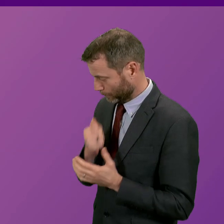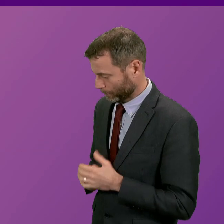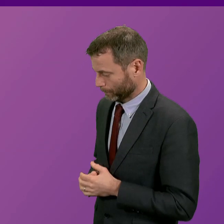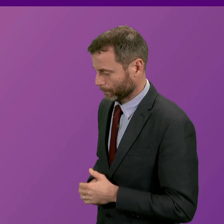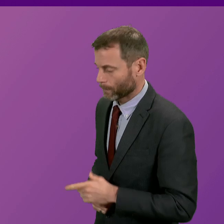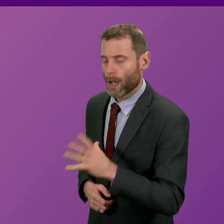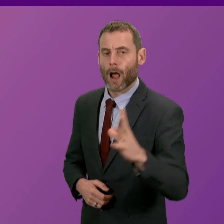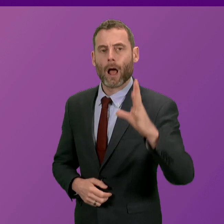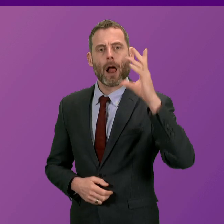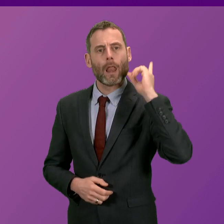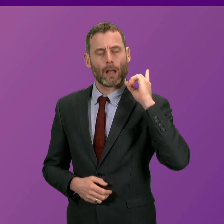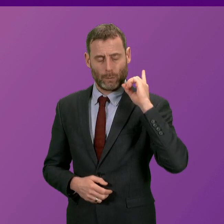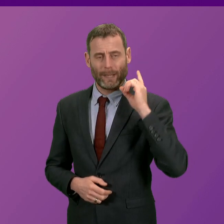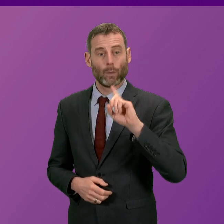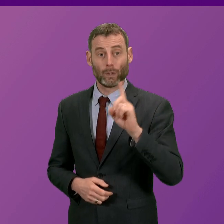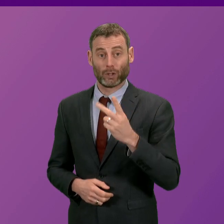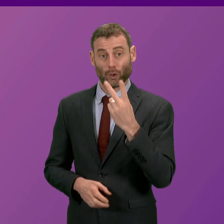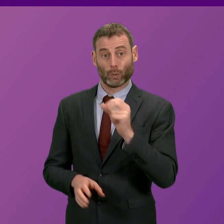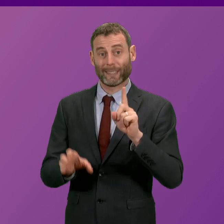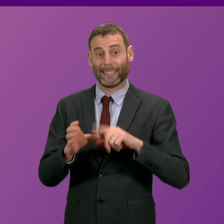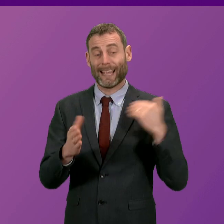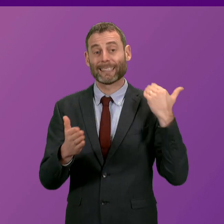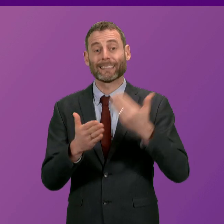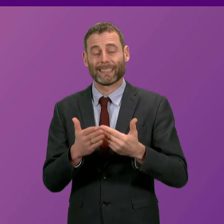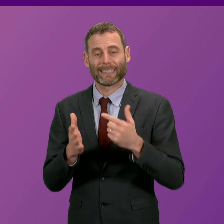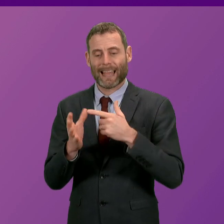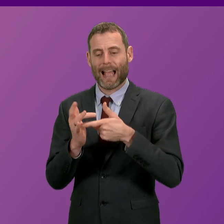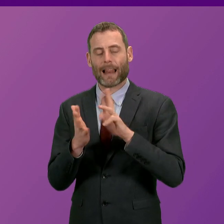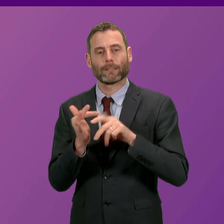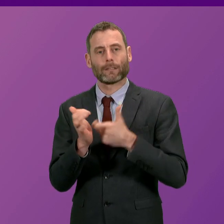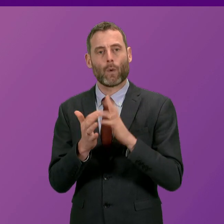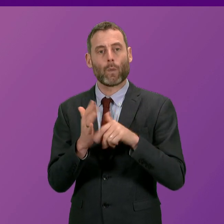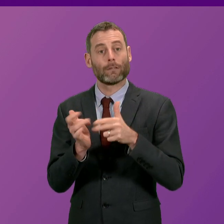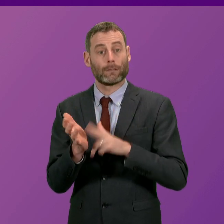Last week marked two decades since Alistair Wilson was fatally shot on the doorstep of his family